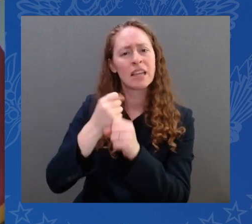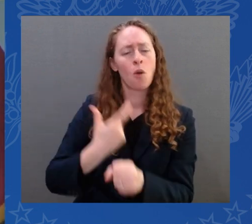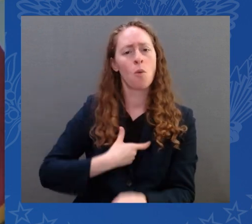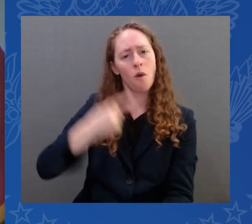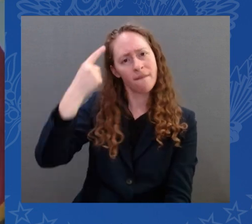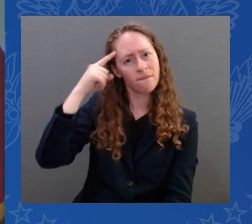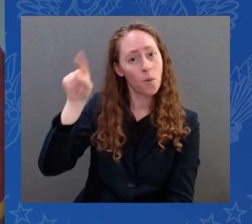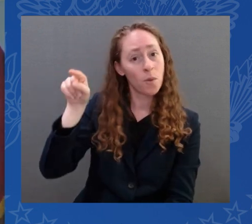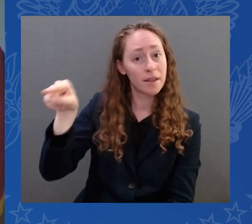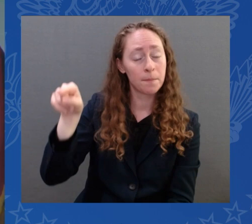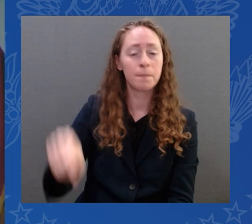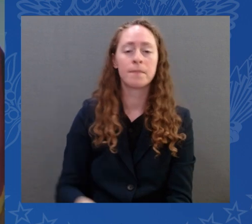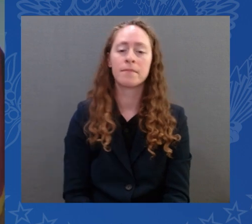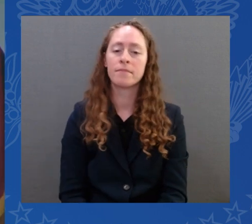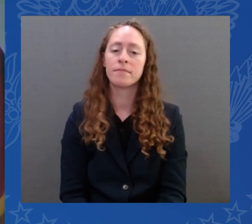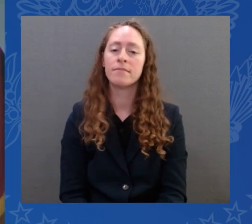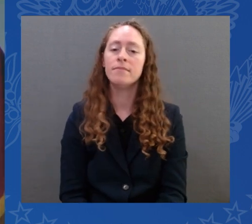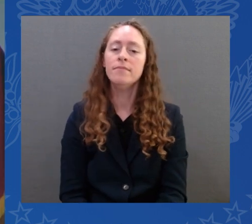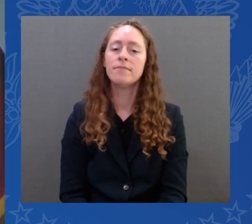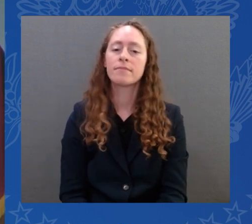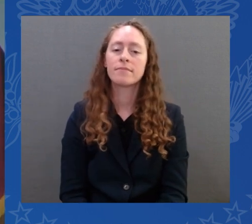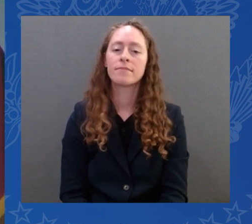in his home in Arizona, I went to see him.